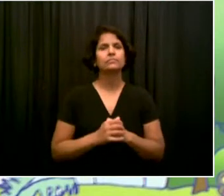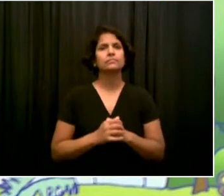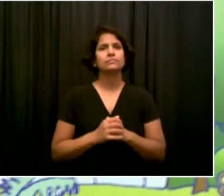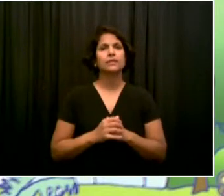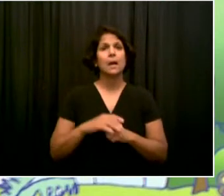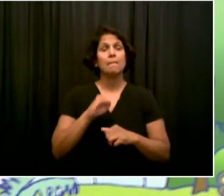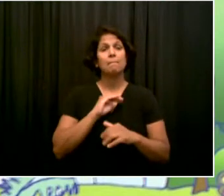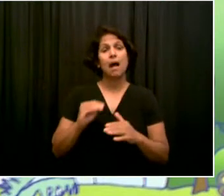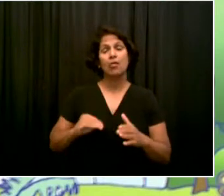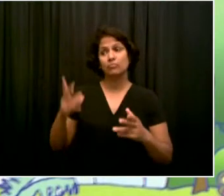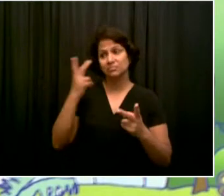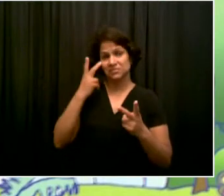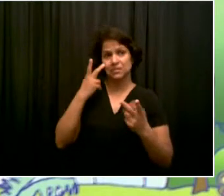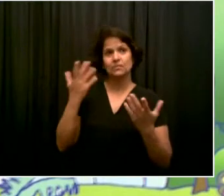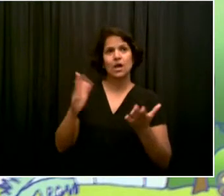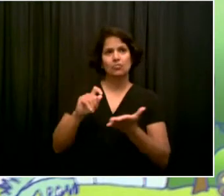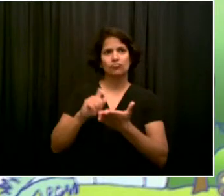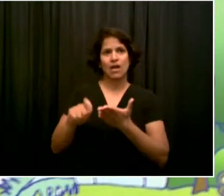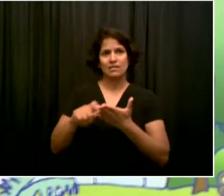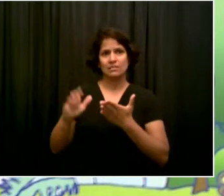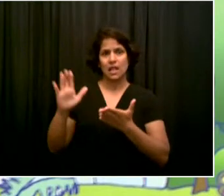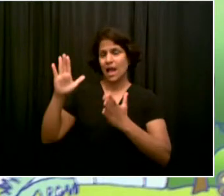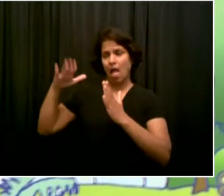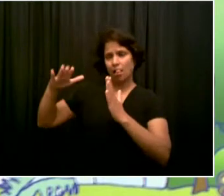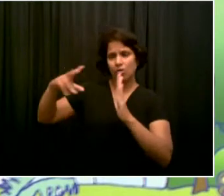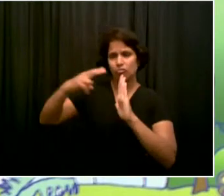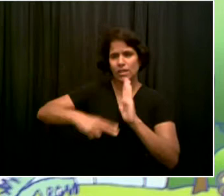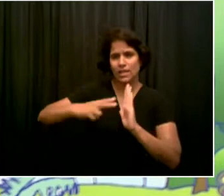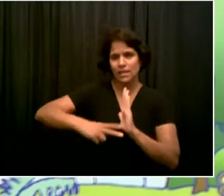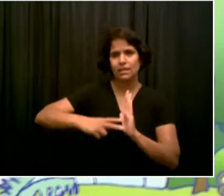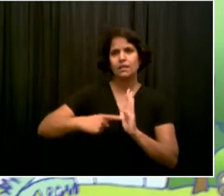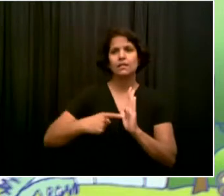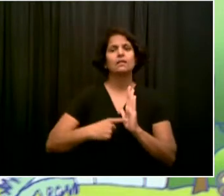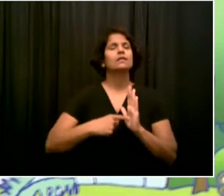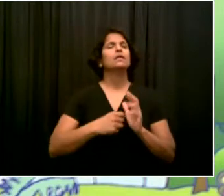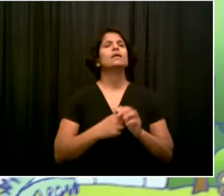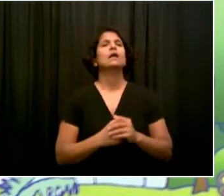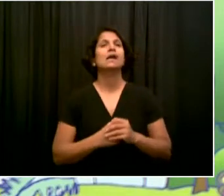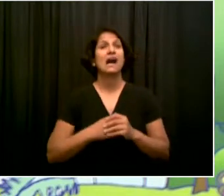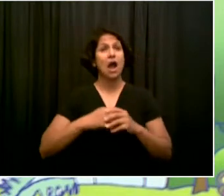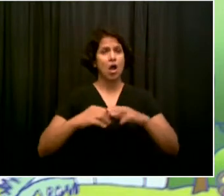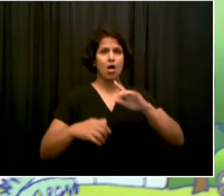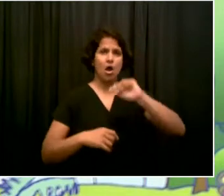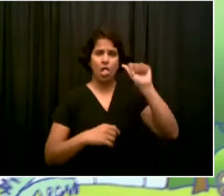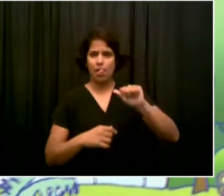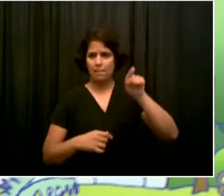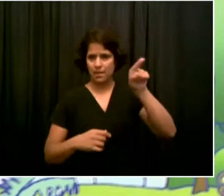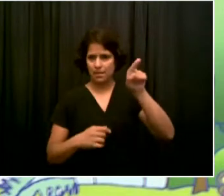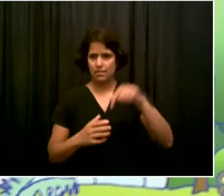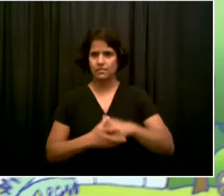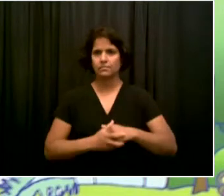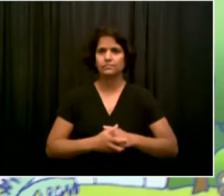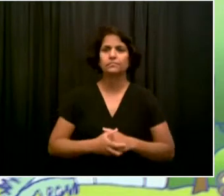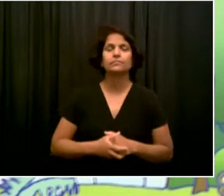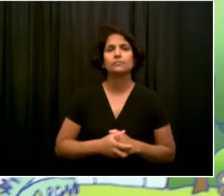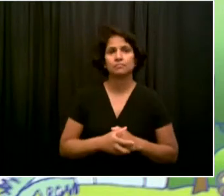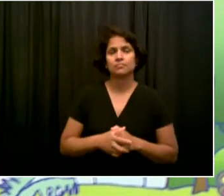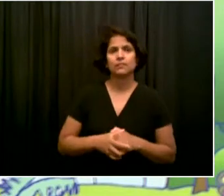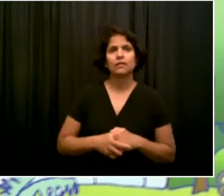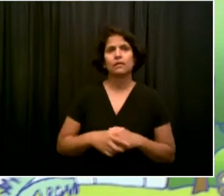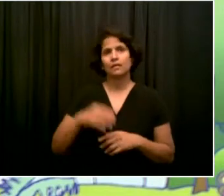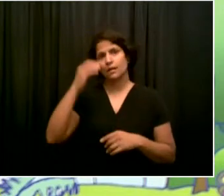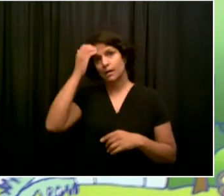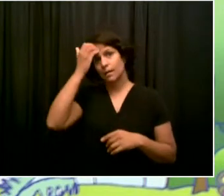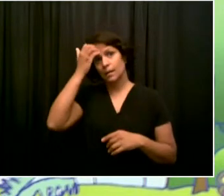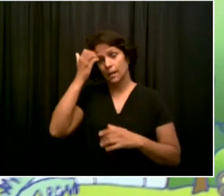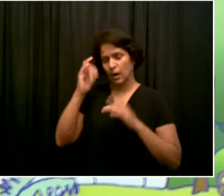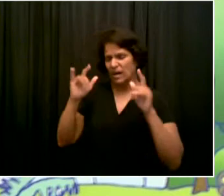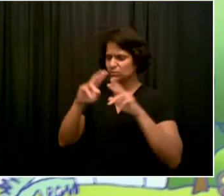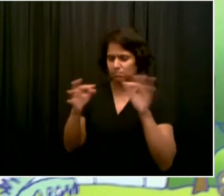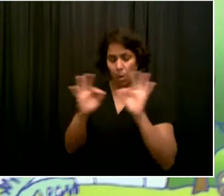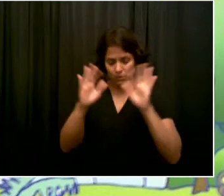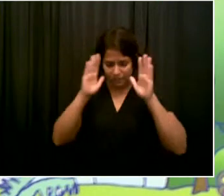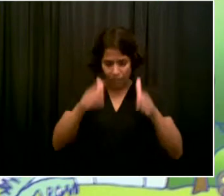DETAILS THAT I